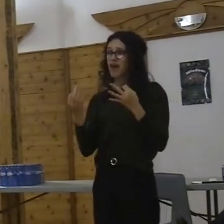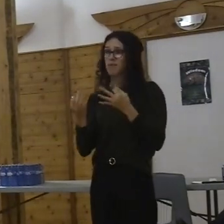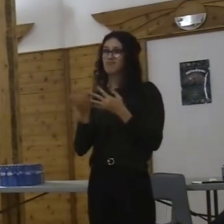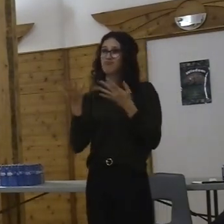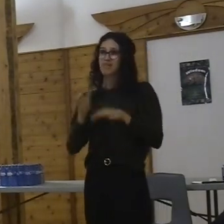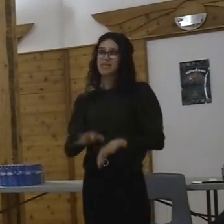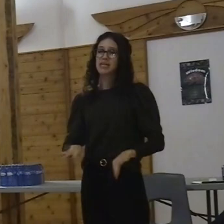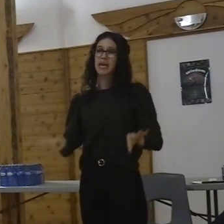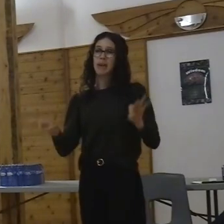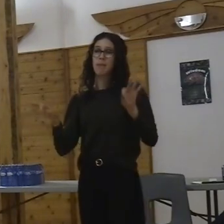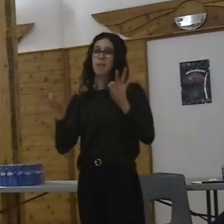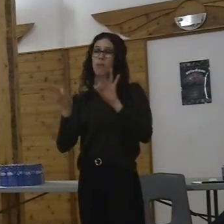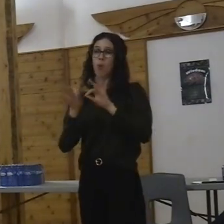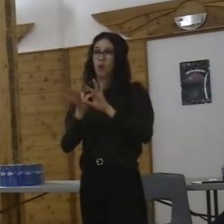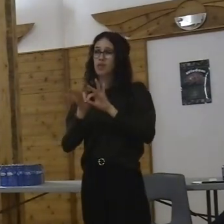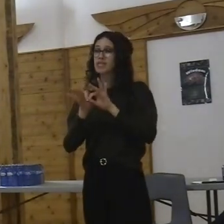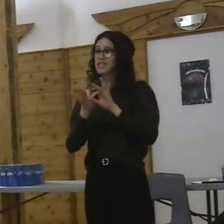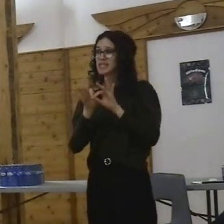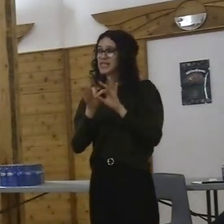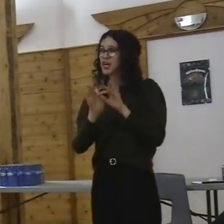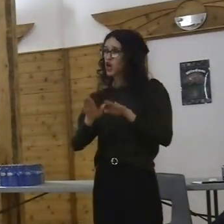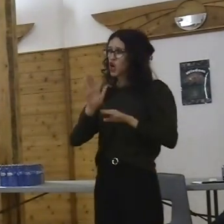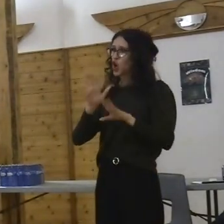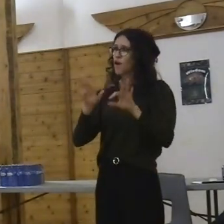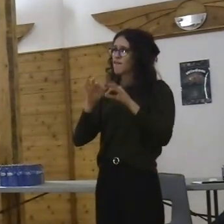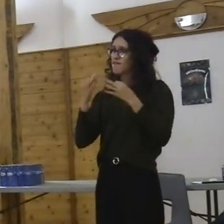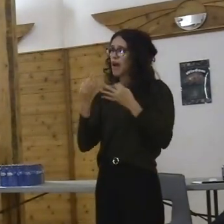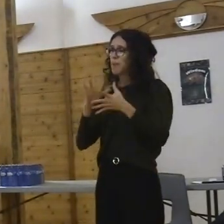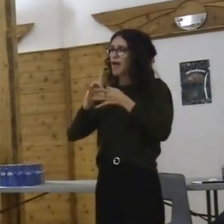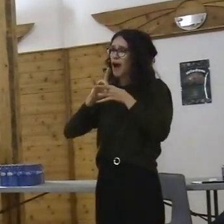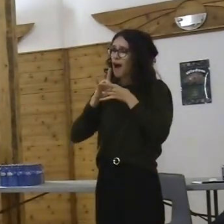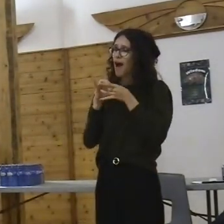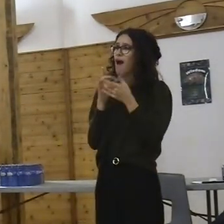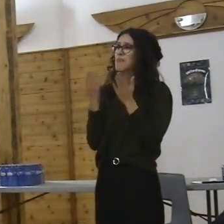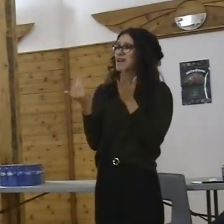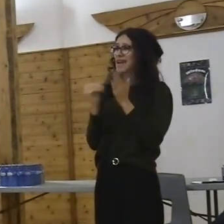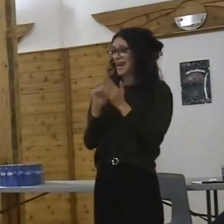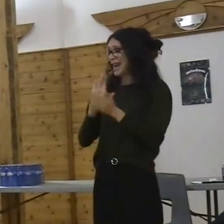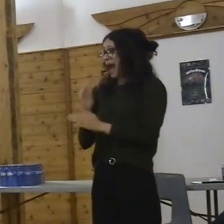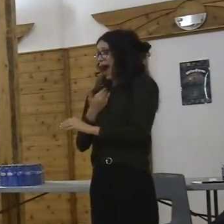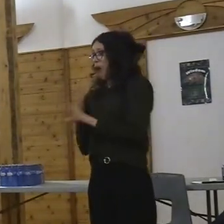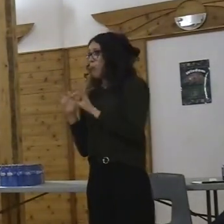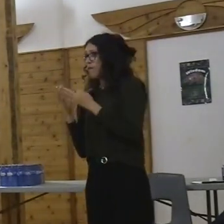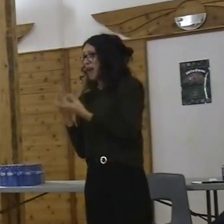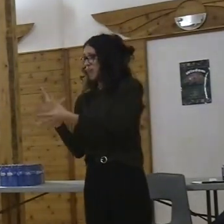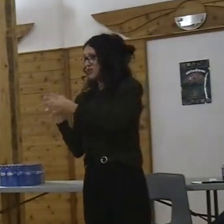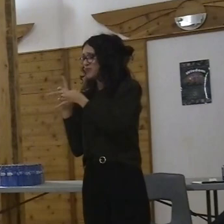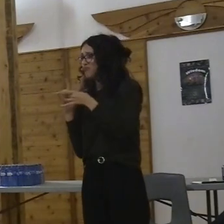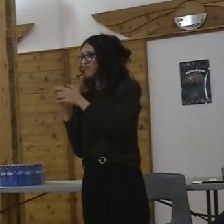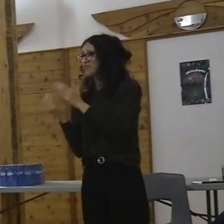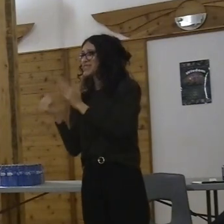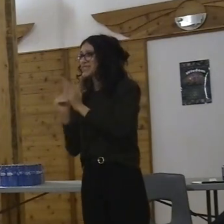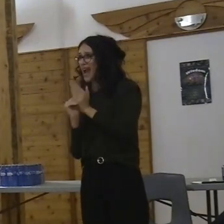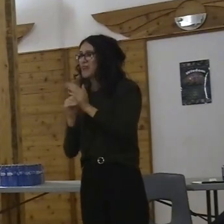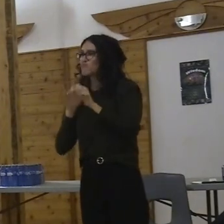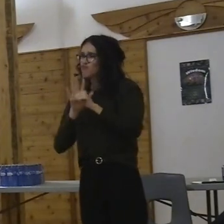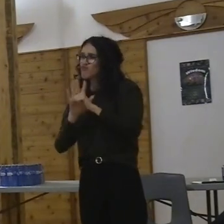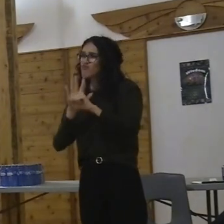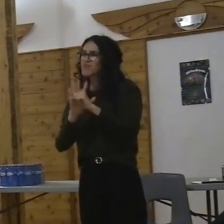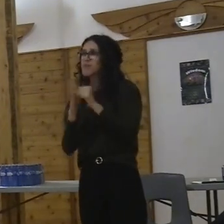outside of reuniting with her family she is advocating for RFM she is doing a tour from coast to coast